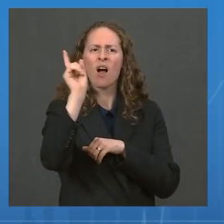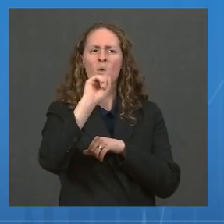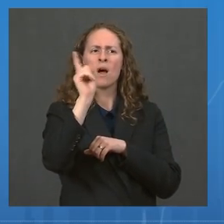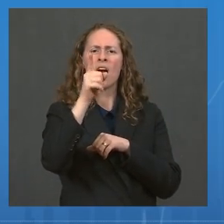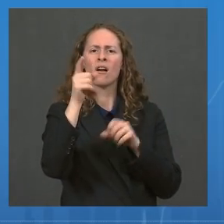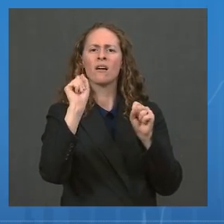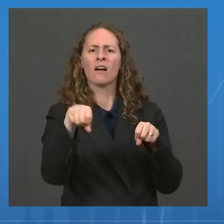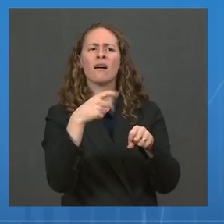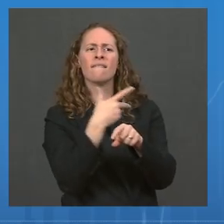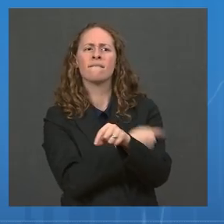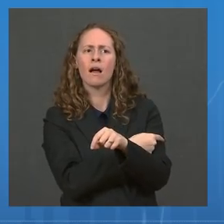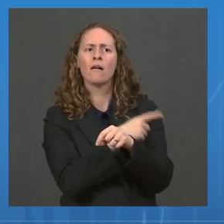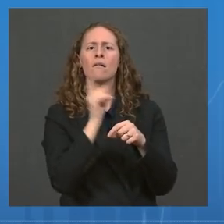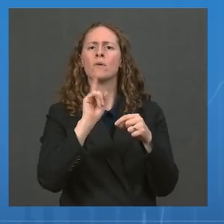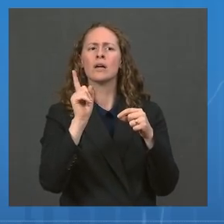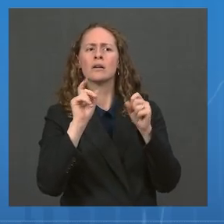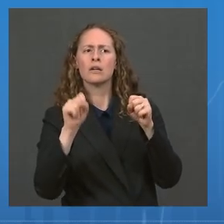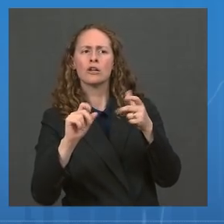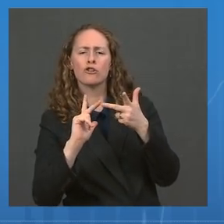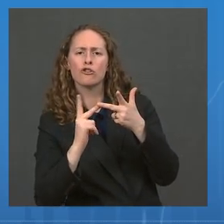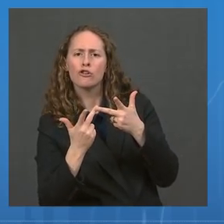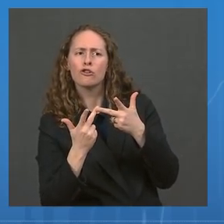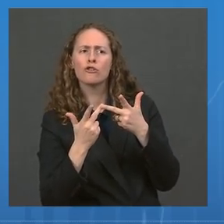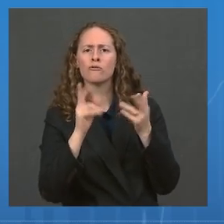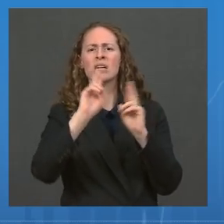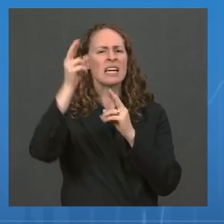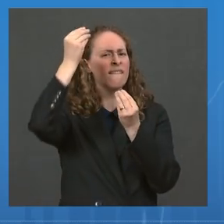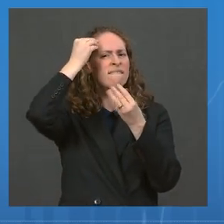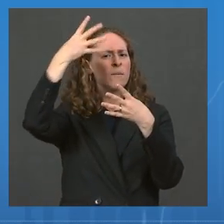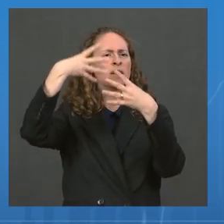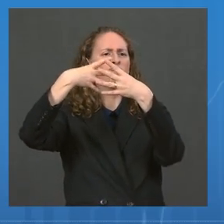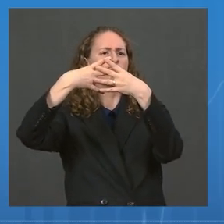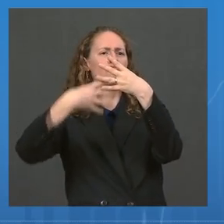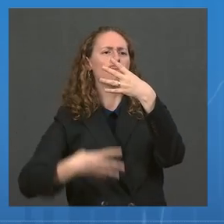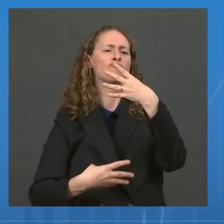that will take you to the CDC site and resources, which lay out, in fact, for example,